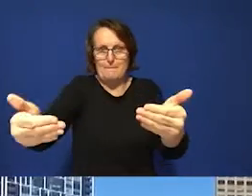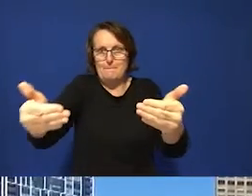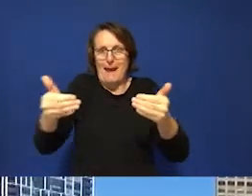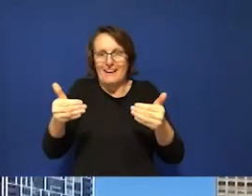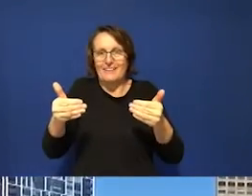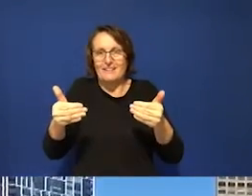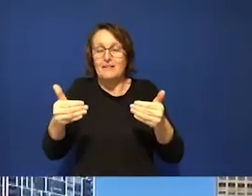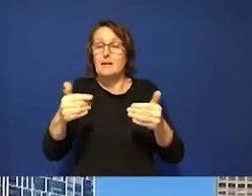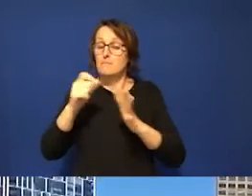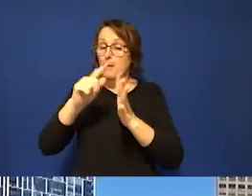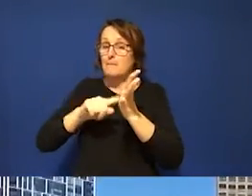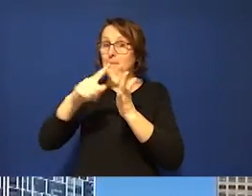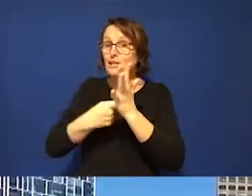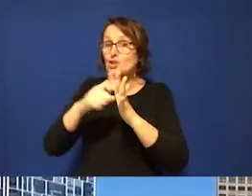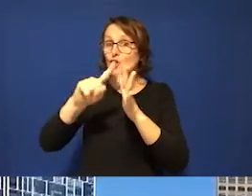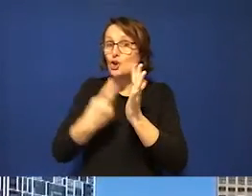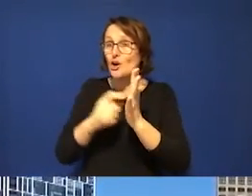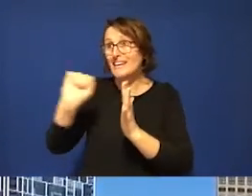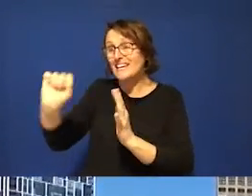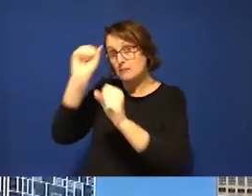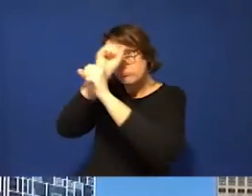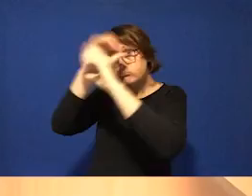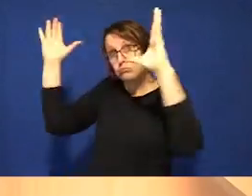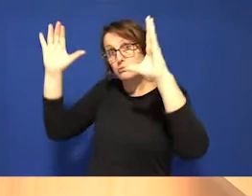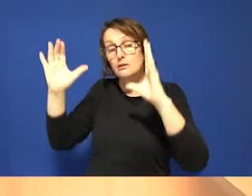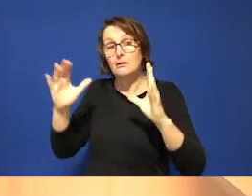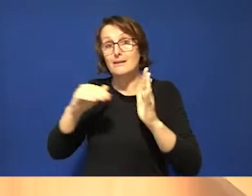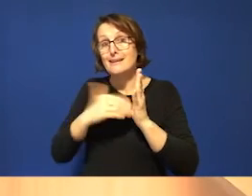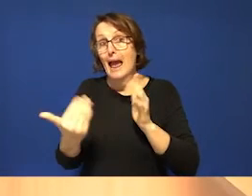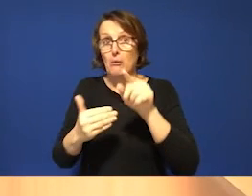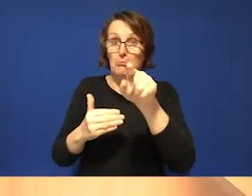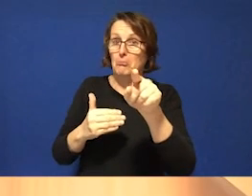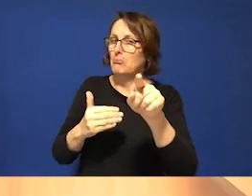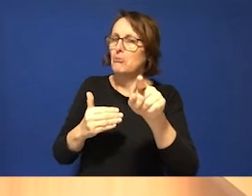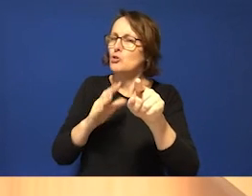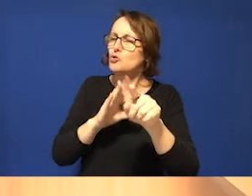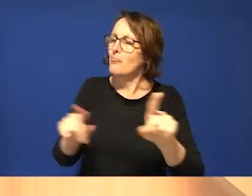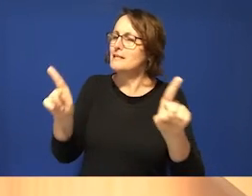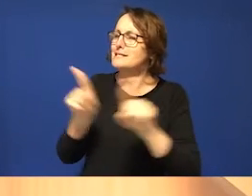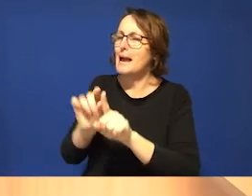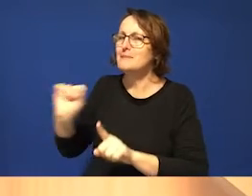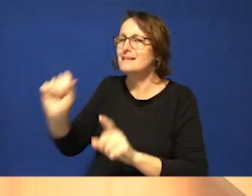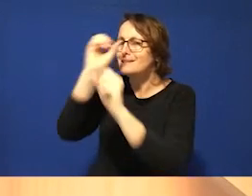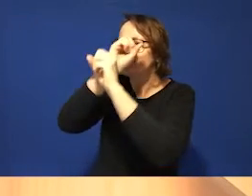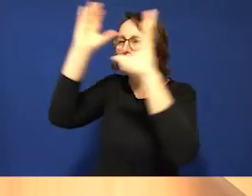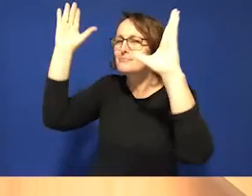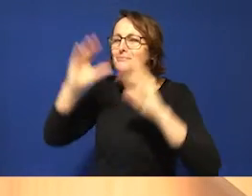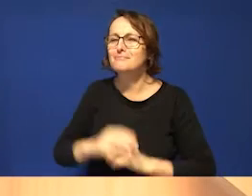for the building is that it didn't turn out quite like that. That said we were very mindful of certain things,